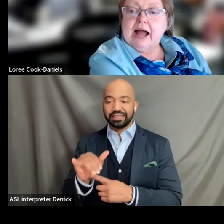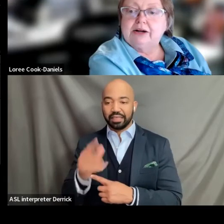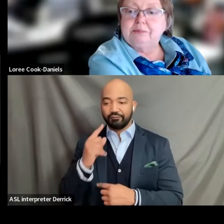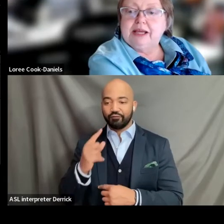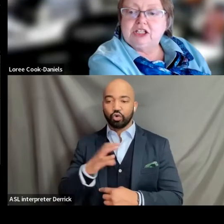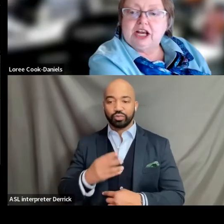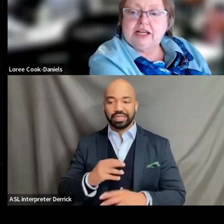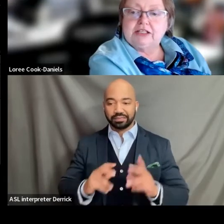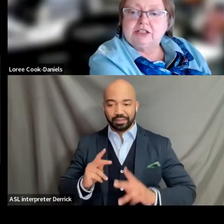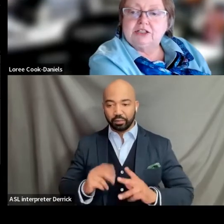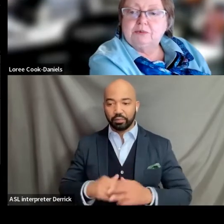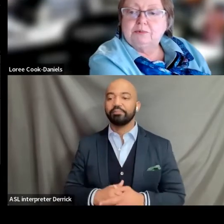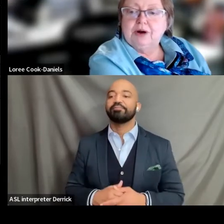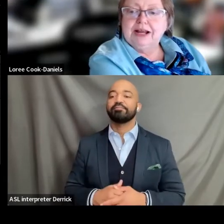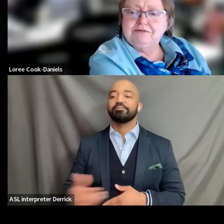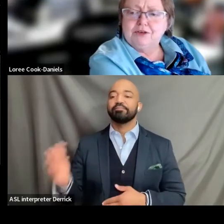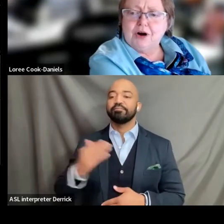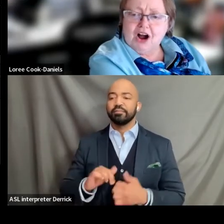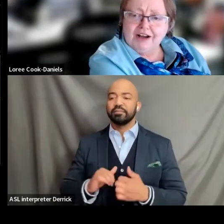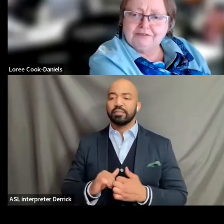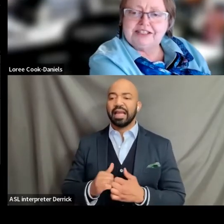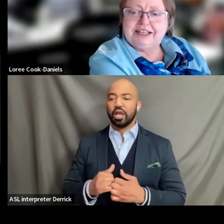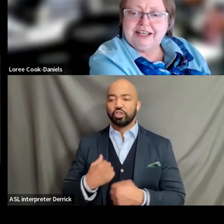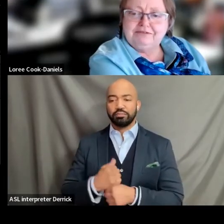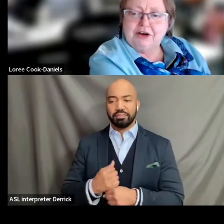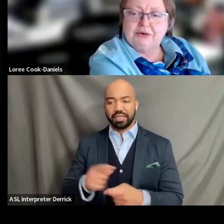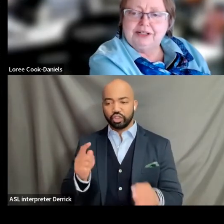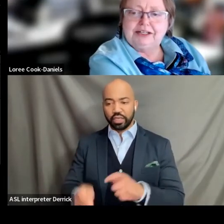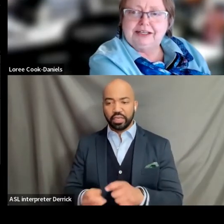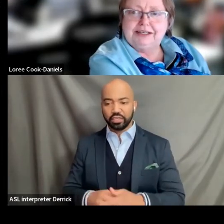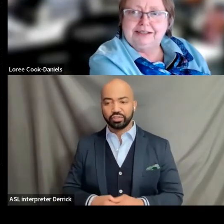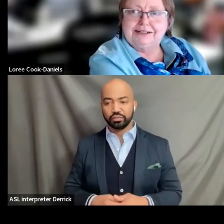How to make change, run for office, get voted in.